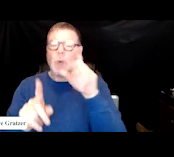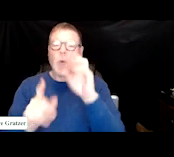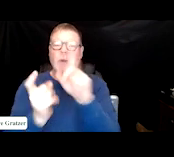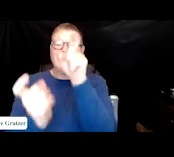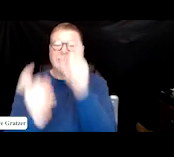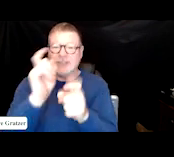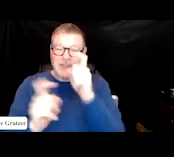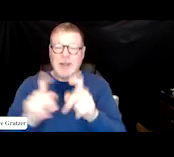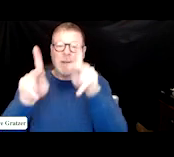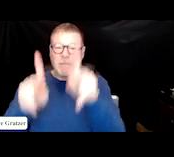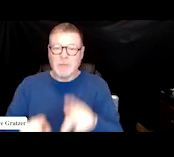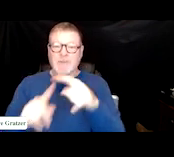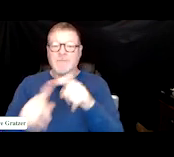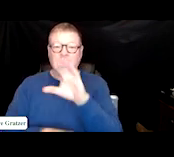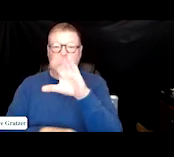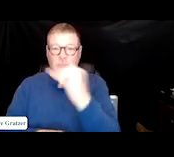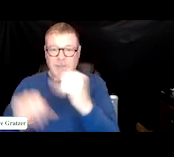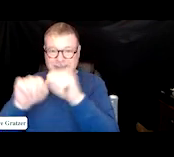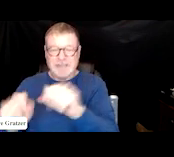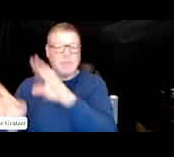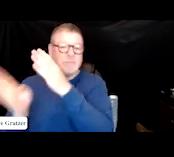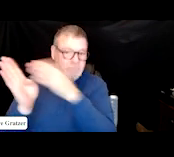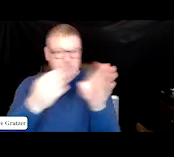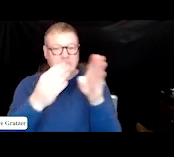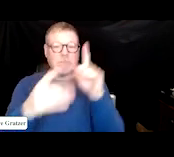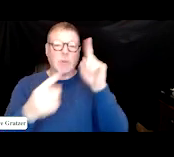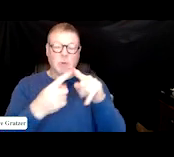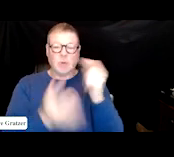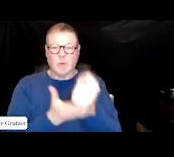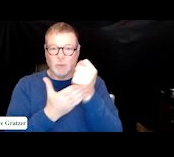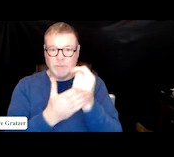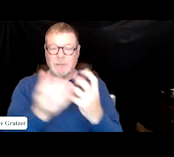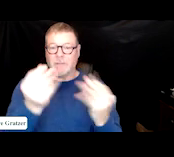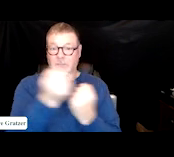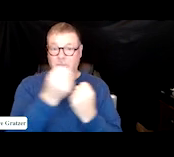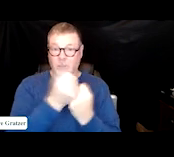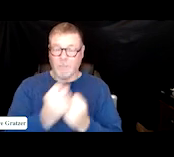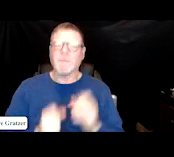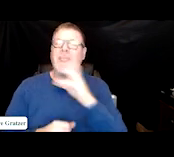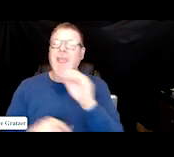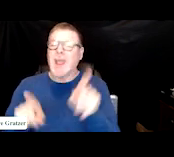from the criminal legal system to treatment and supports. They also represent different parts